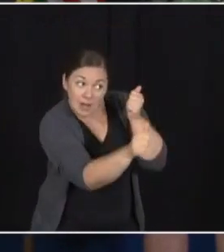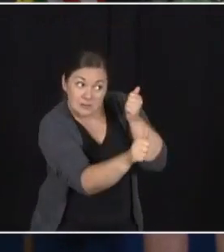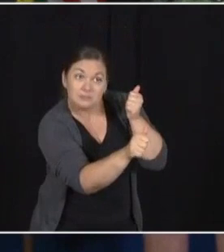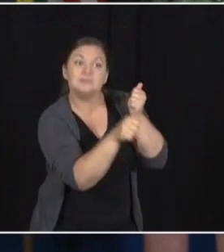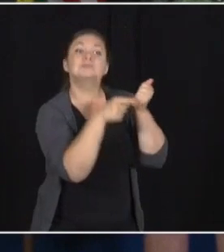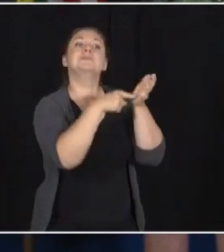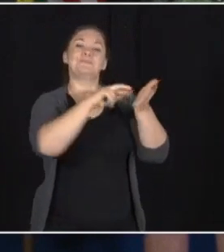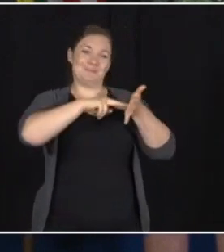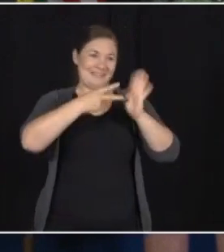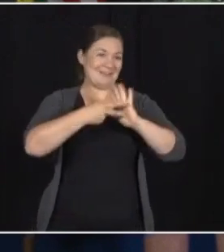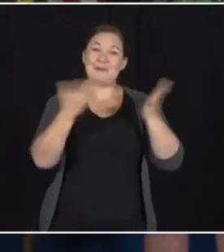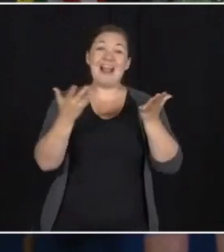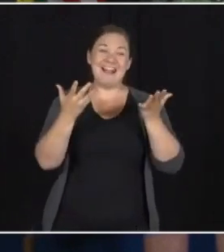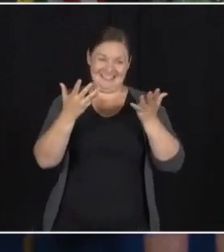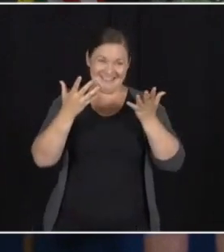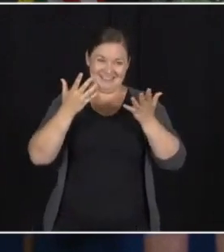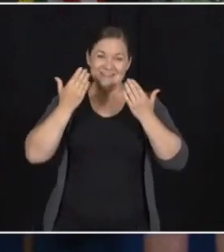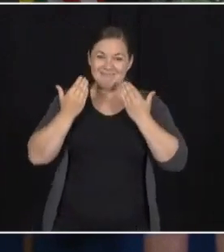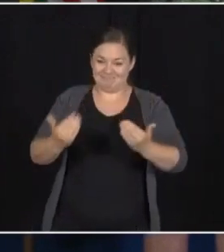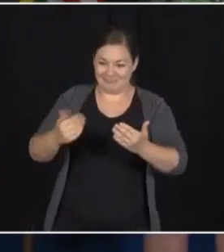mixed-use communities.